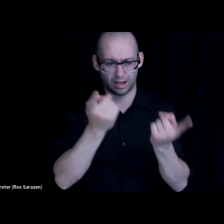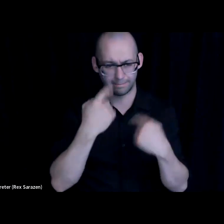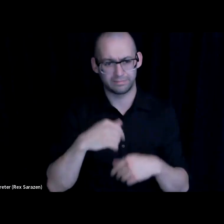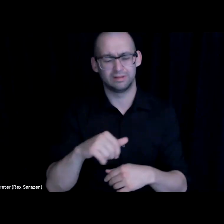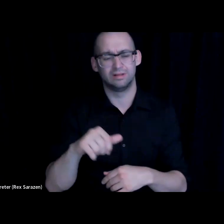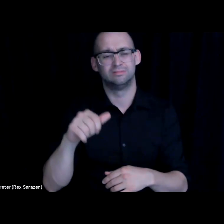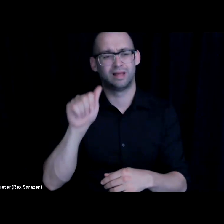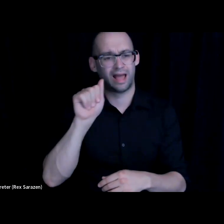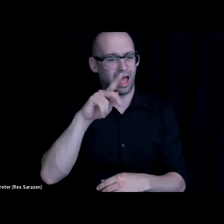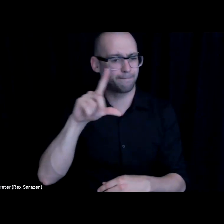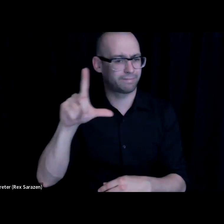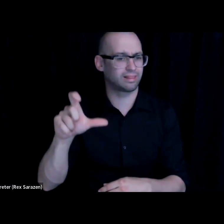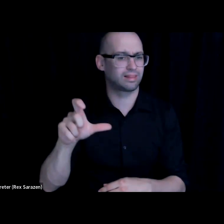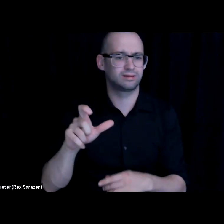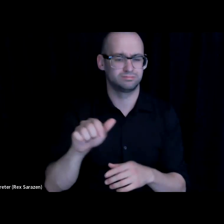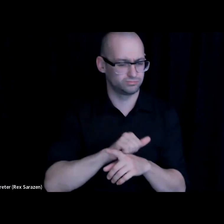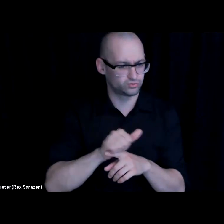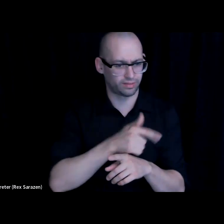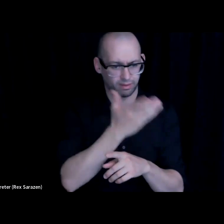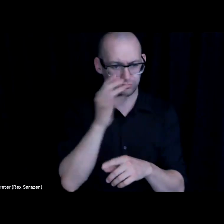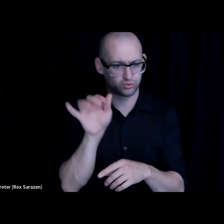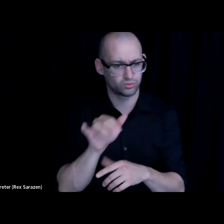because we believe that it's not just giving them the device. You also have to know how